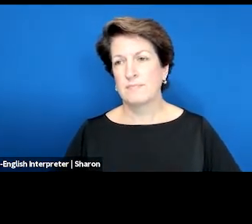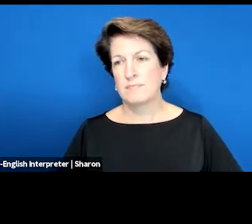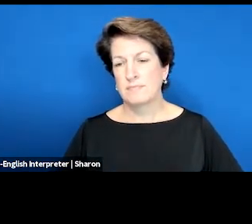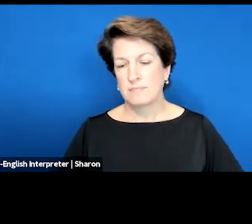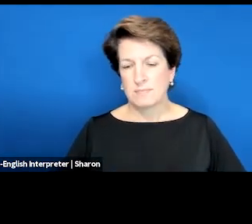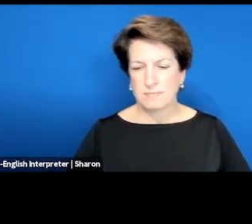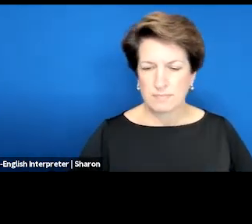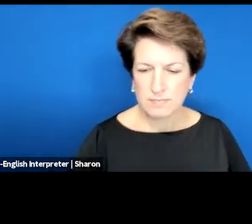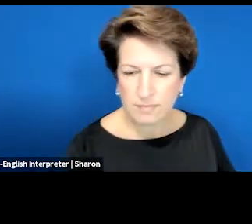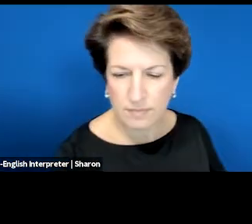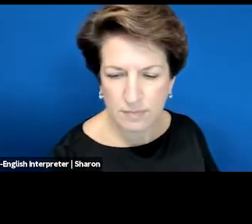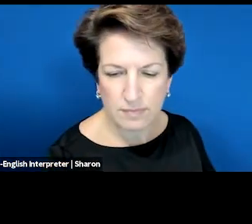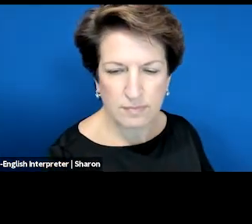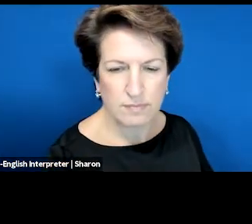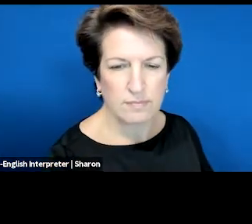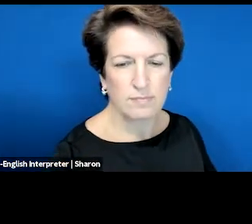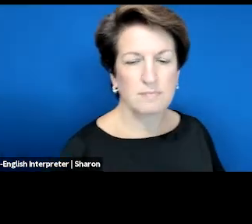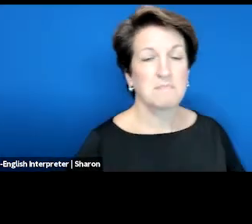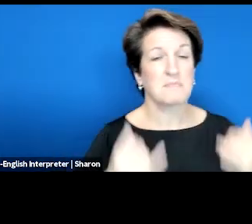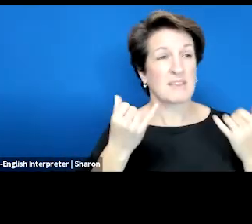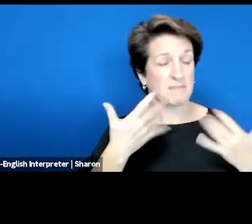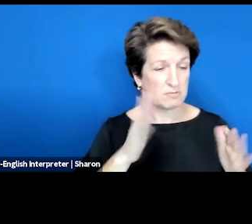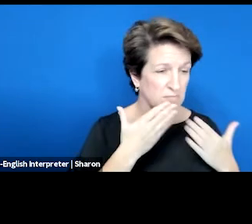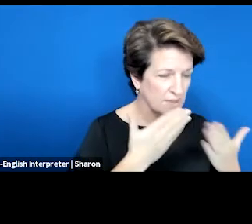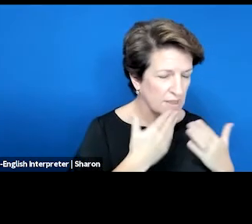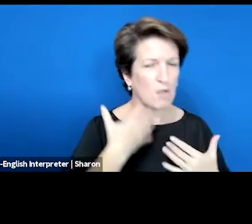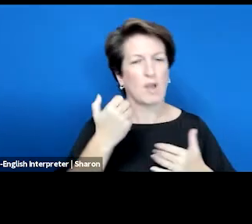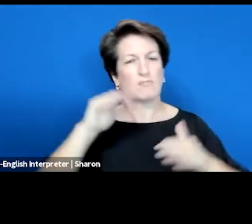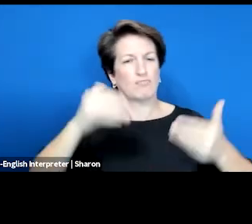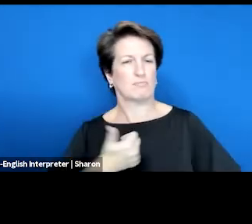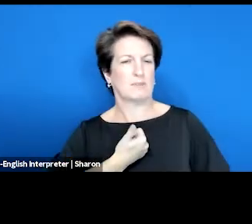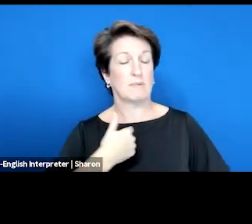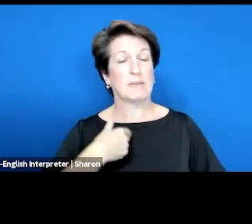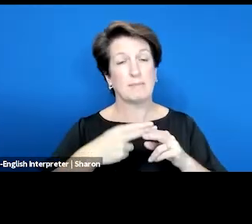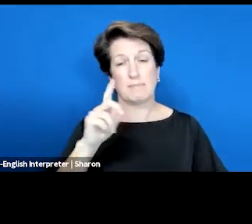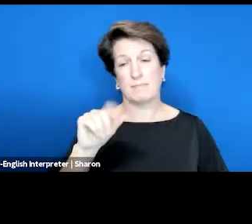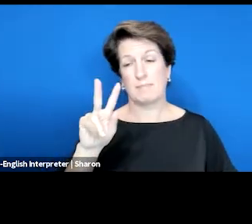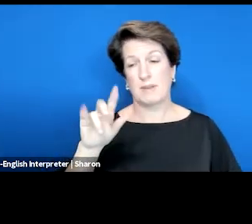own personal acts of reconciliation and ally shipped with indigenous peoples. In closing, I offer this land acknowledgment and gratitude to those whose land